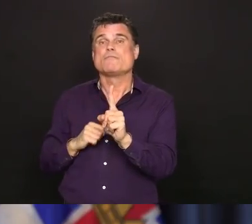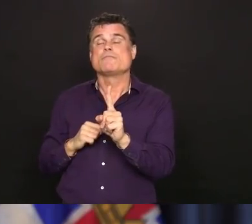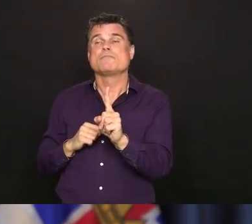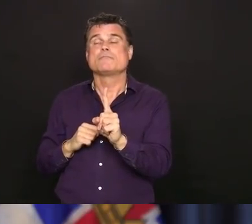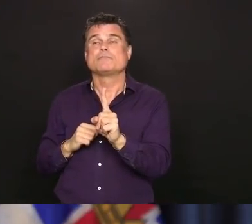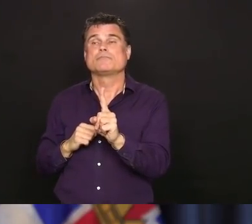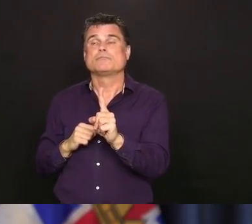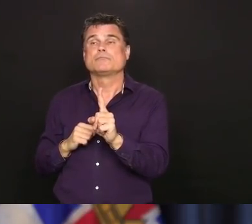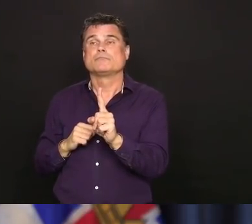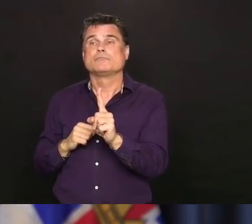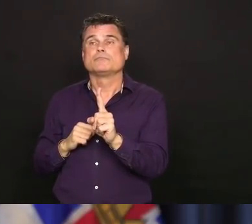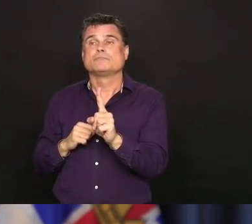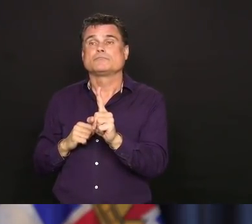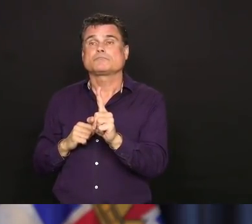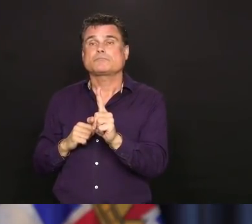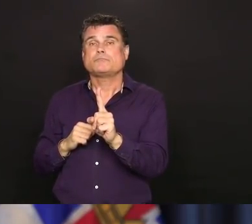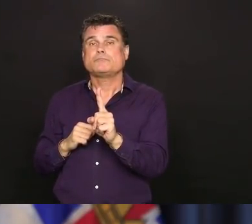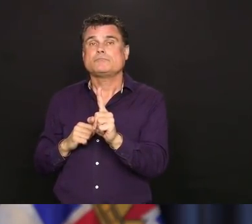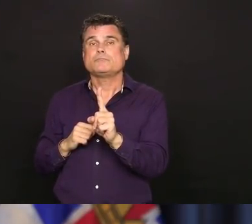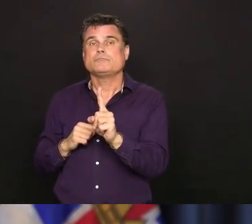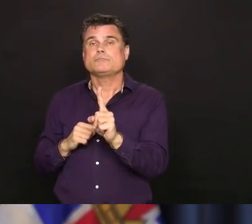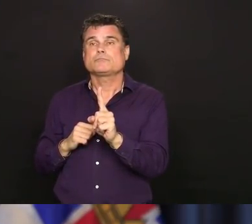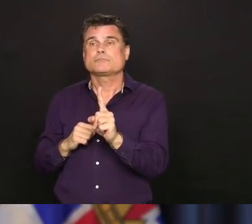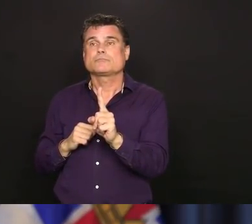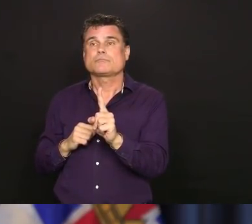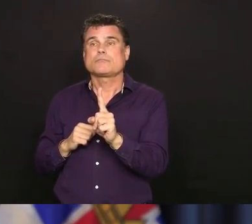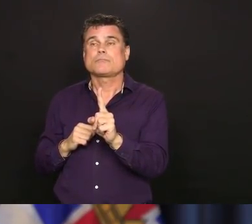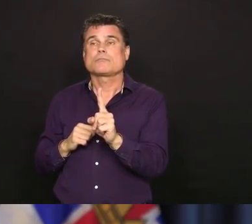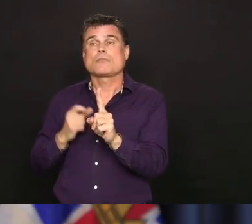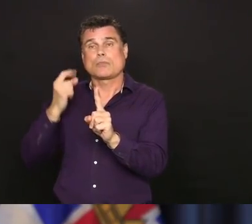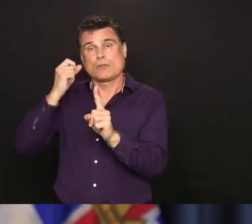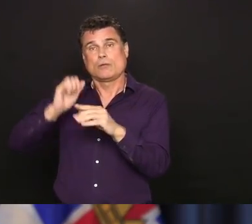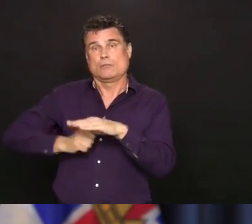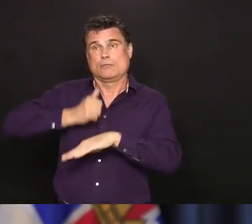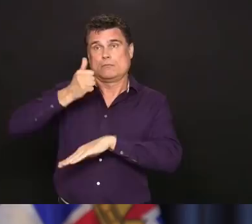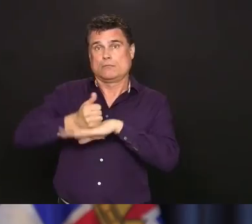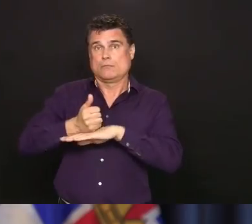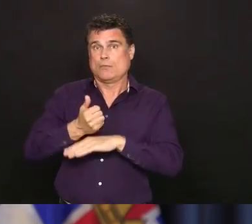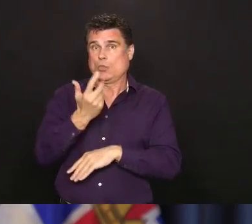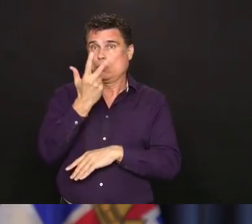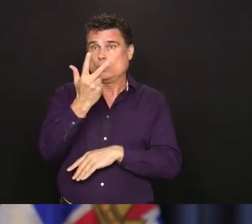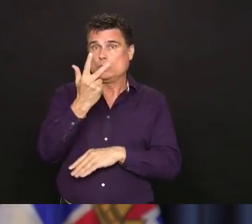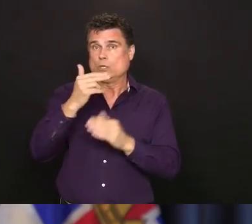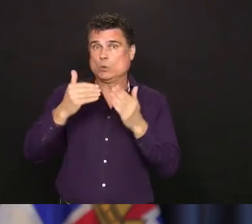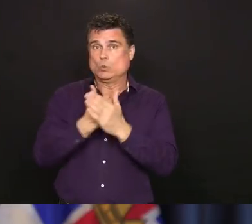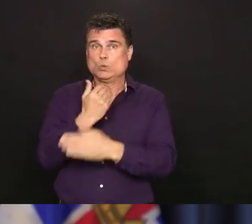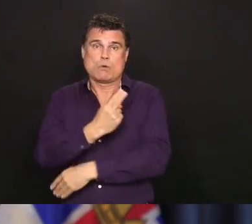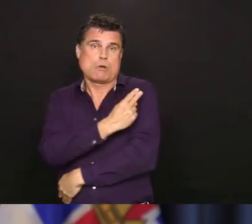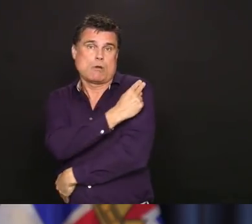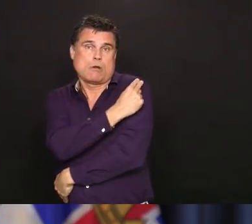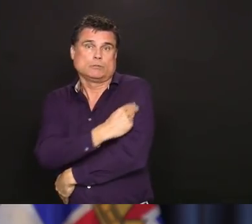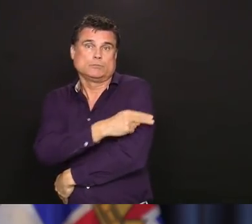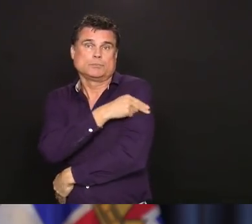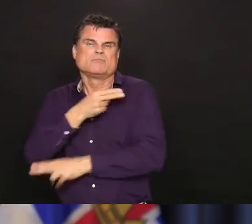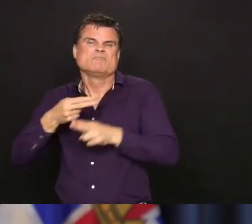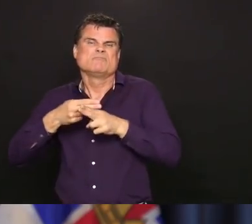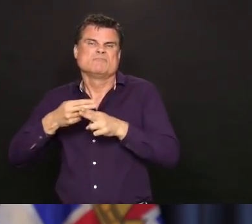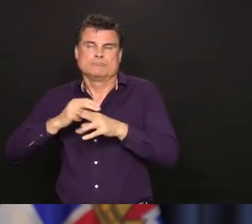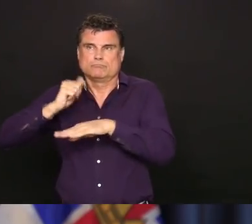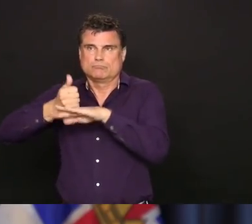on other things, three new Urgent and Primary Care Centres have opened in permanent locations in Vernon, the UPCC is now operational, its permanent